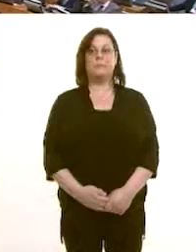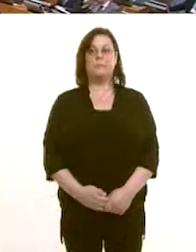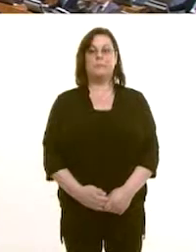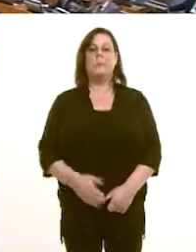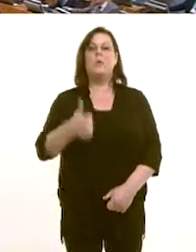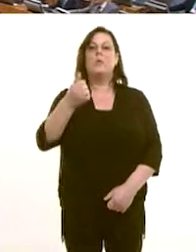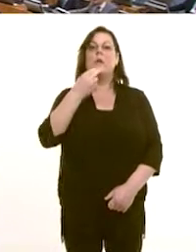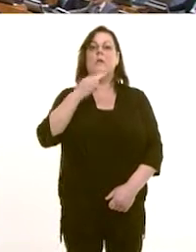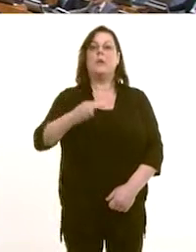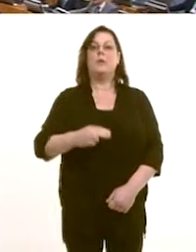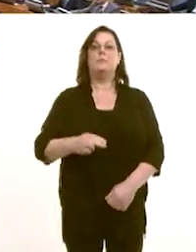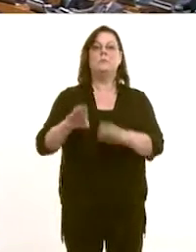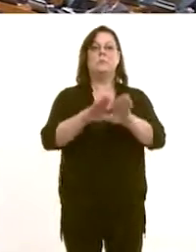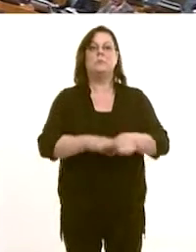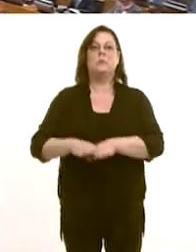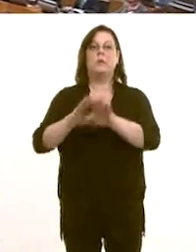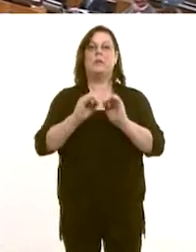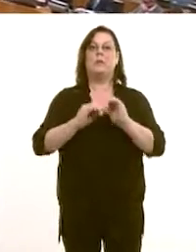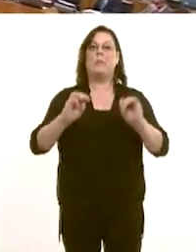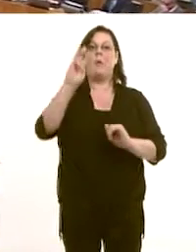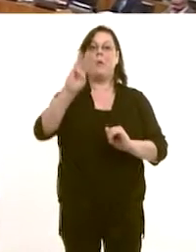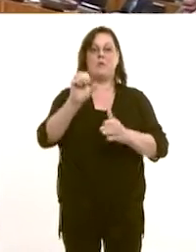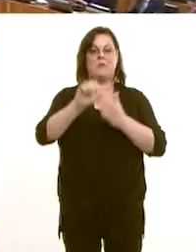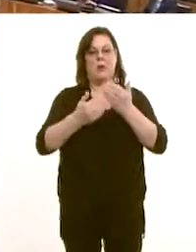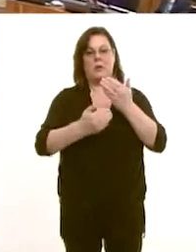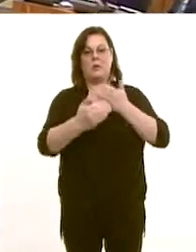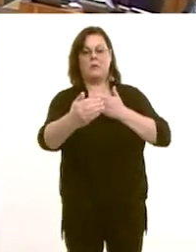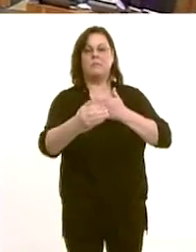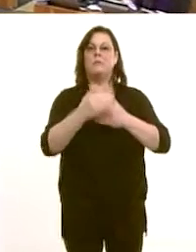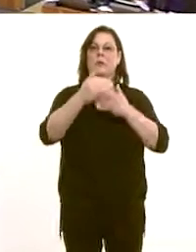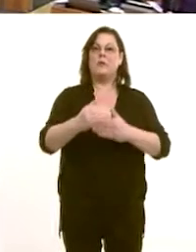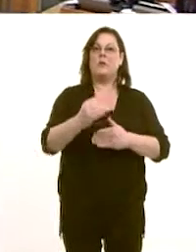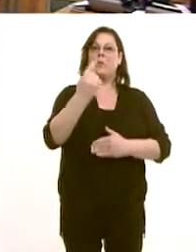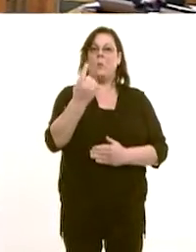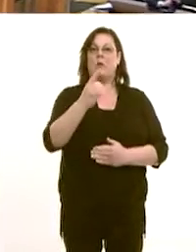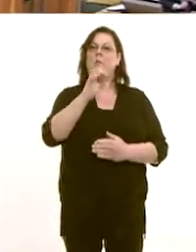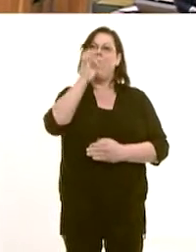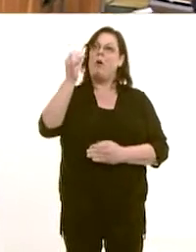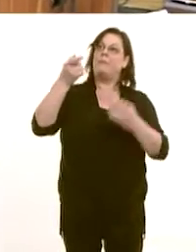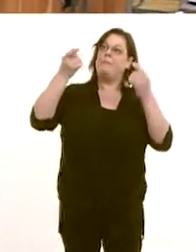Y Llywydd / The Presiding Officer: Good afternoon. The National Assembly for Wales is now in session. Y Llywydd / The Presiding Officer: The first item is questions to the First Minister, and